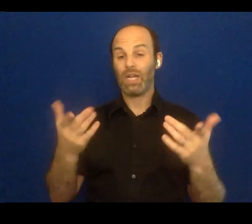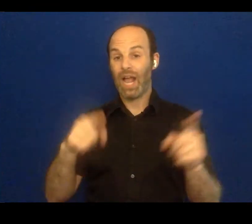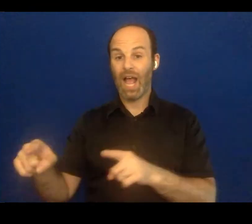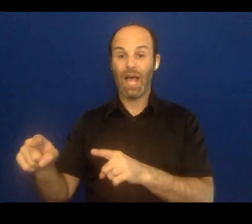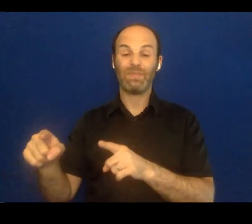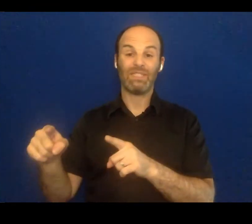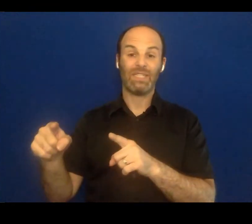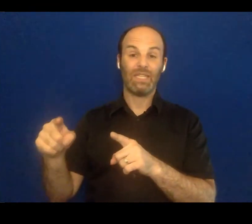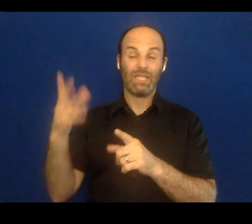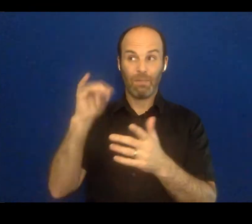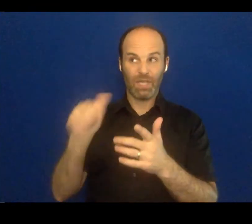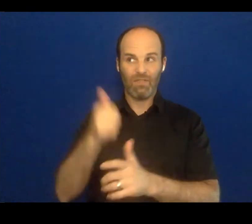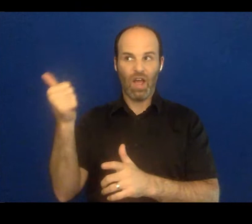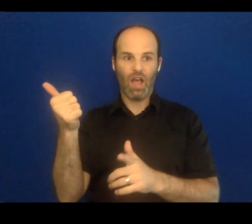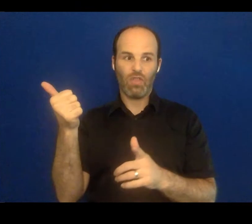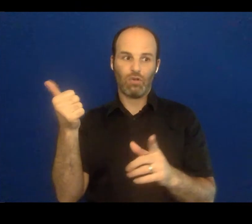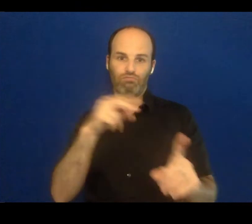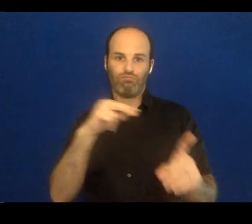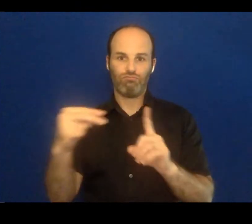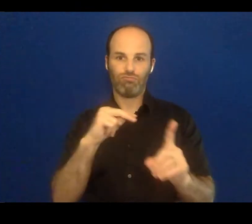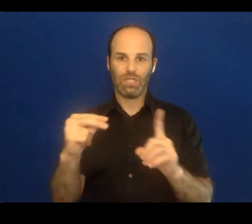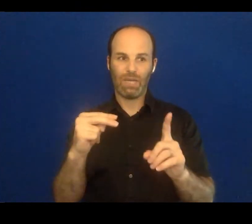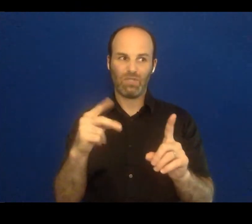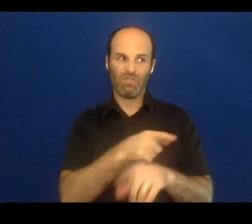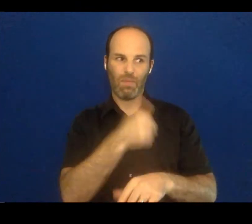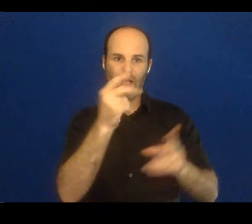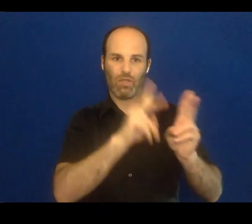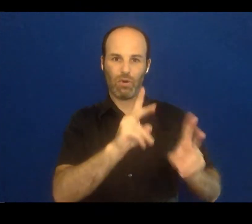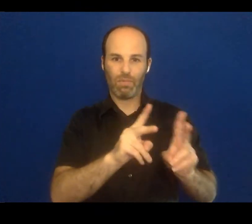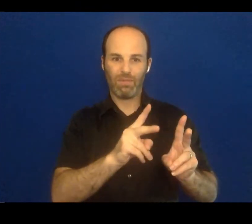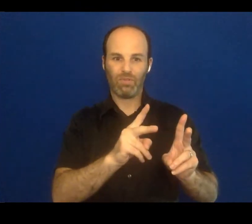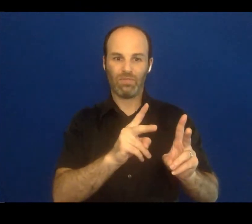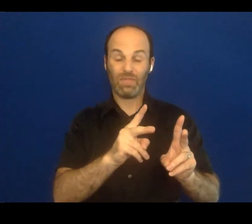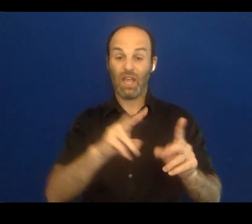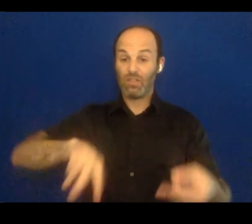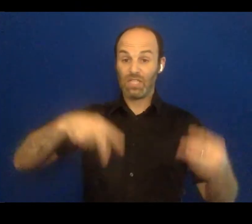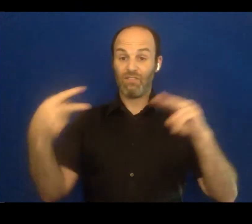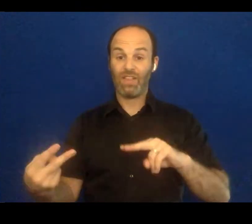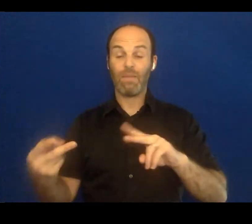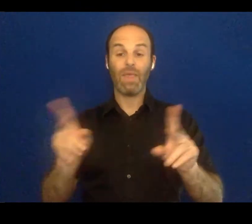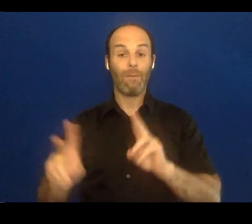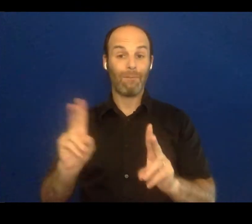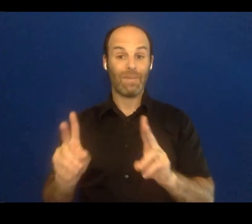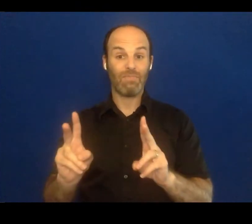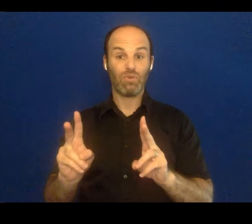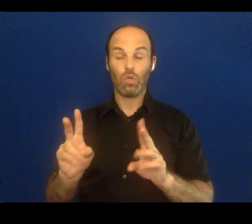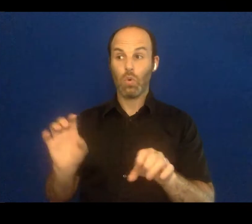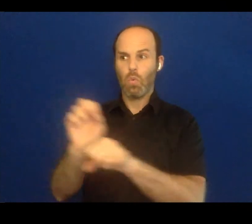PEOPLE'S PERCEPTIONS AND BRING UP THE IDEA TOO, THERE IS A FLIP SIDE, PEOPLE PUT IN A LOT OF